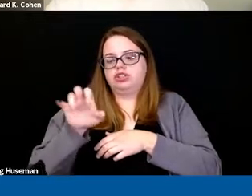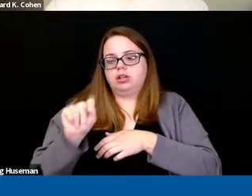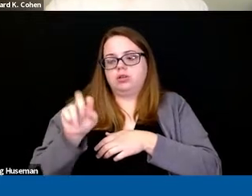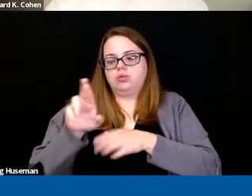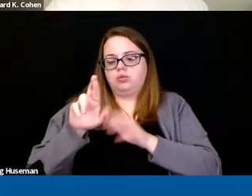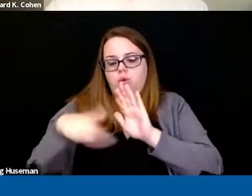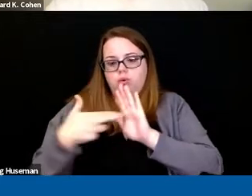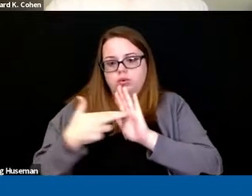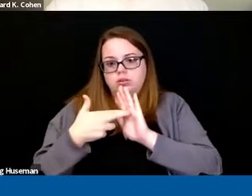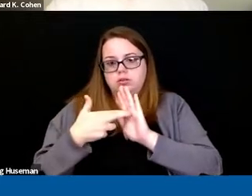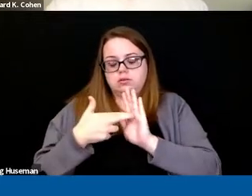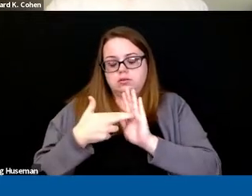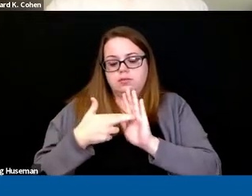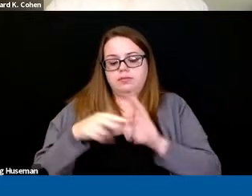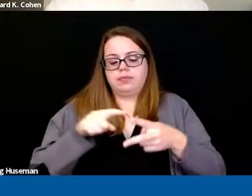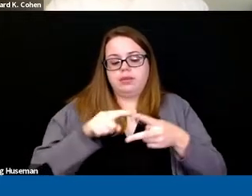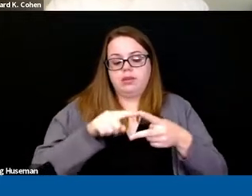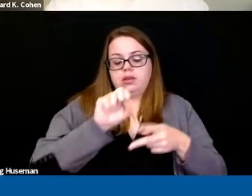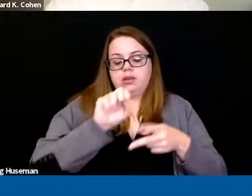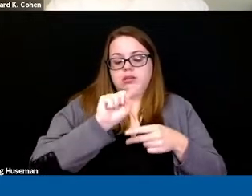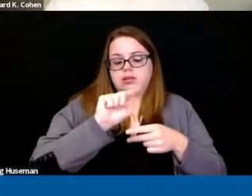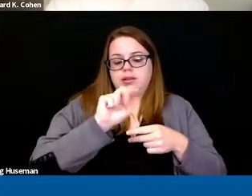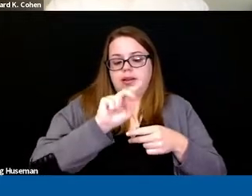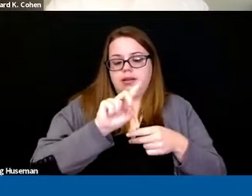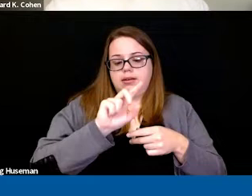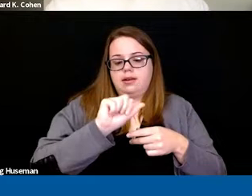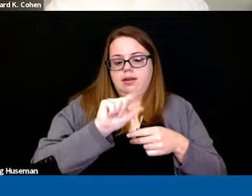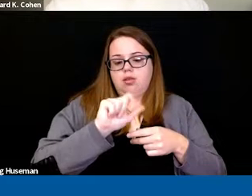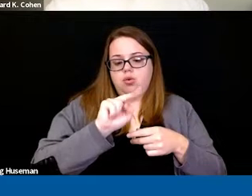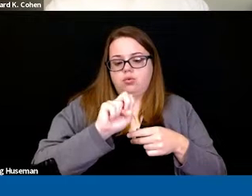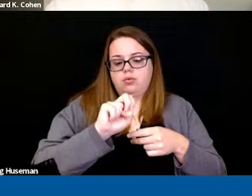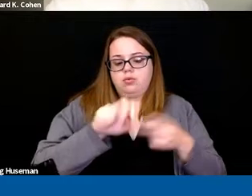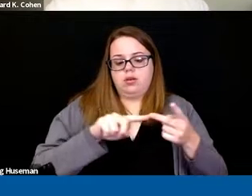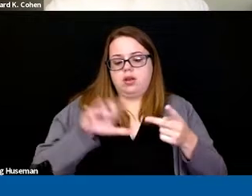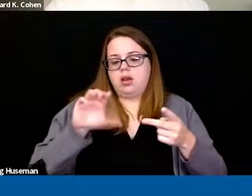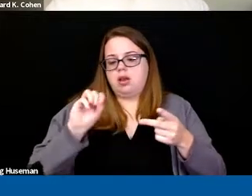standalone and composite. First, standalone widgets either operate on their own